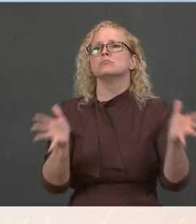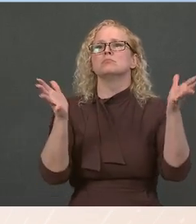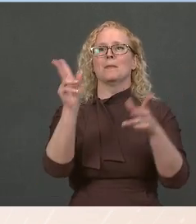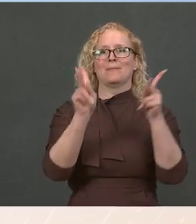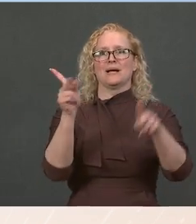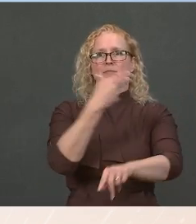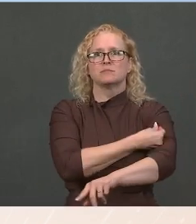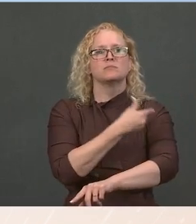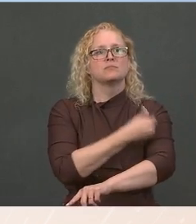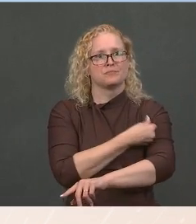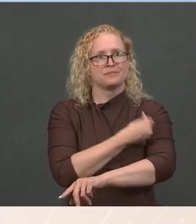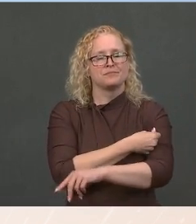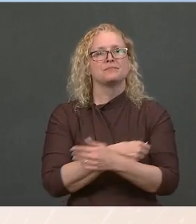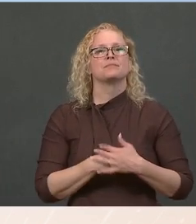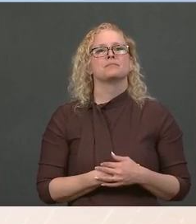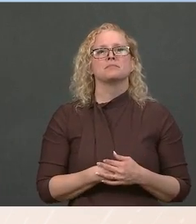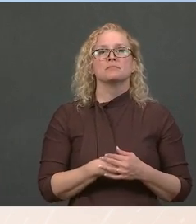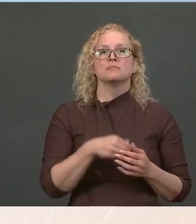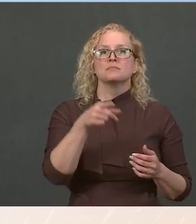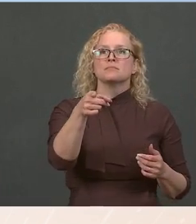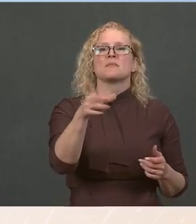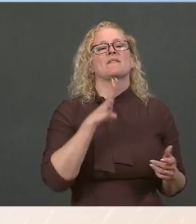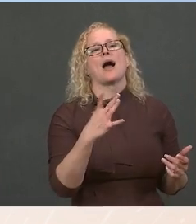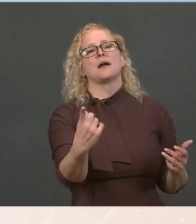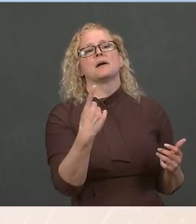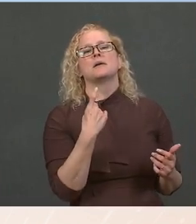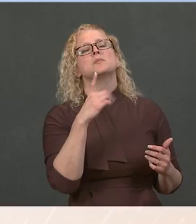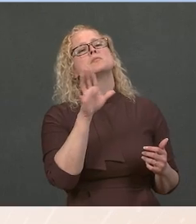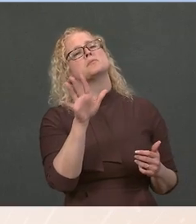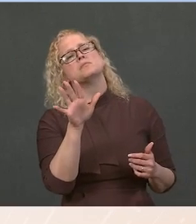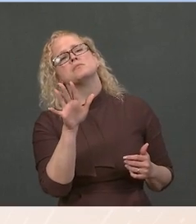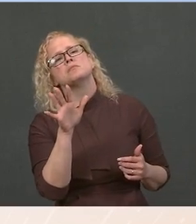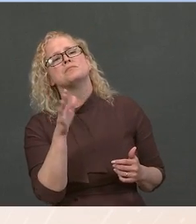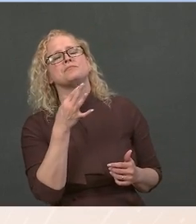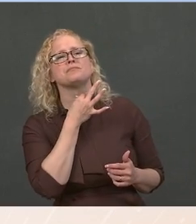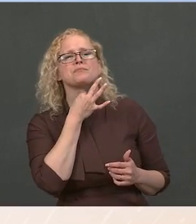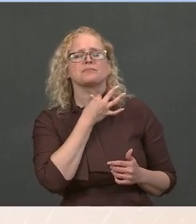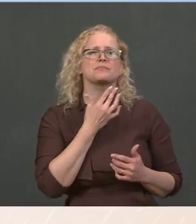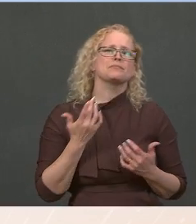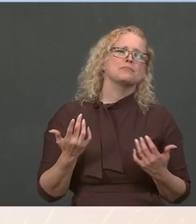of the Build Back Better and the BIF, and whatever the -- -- the letters are -- Ms. Jean-Pierre: